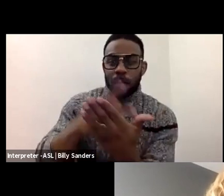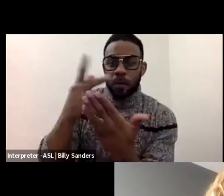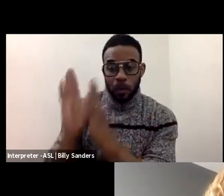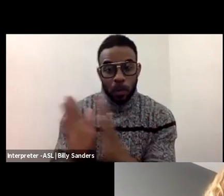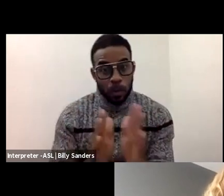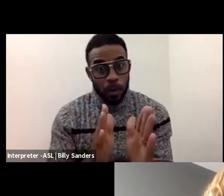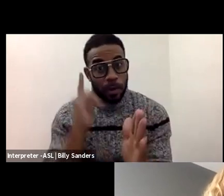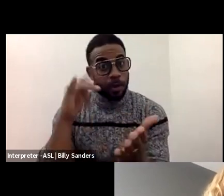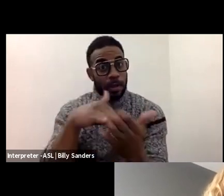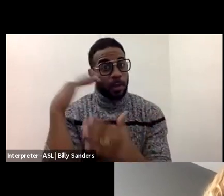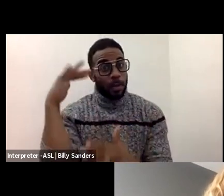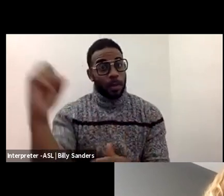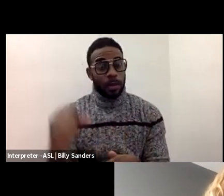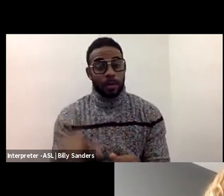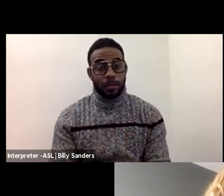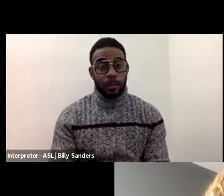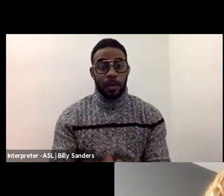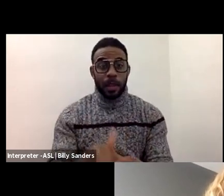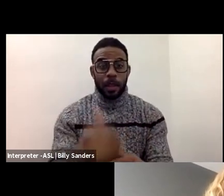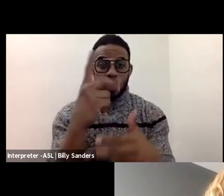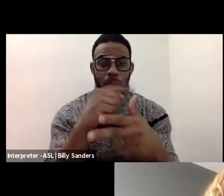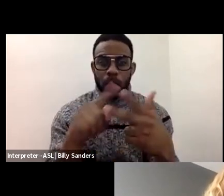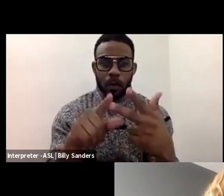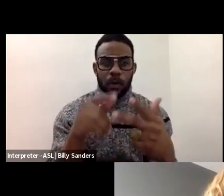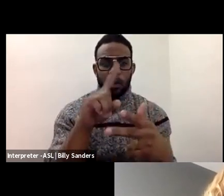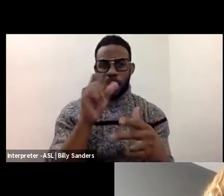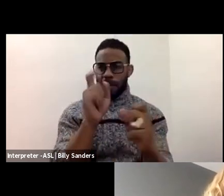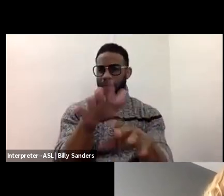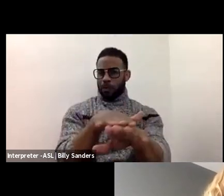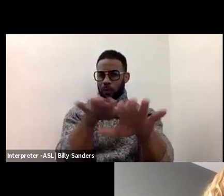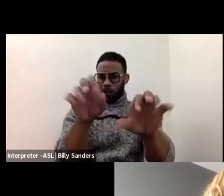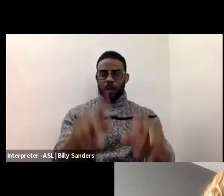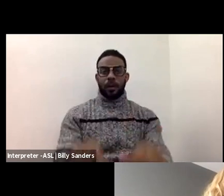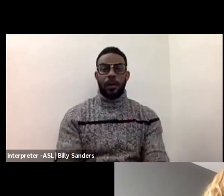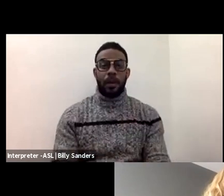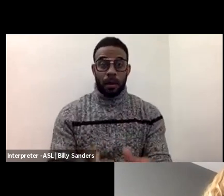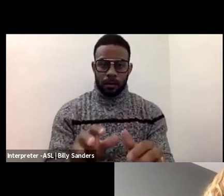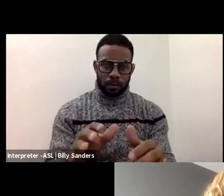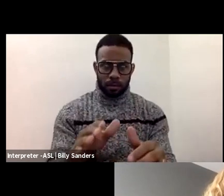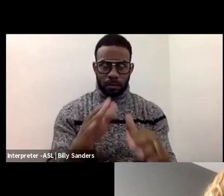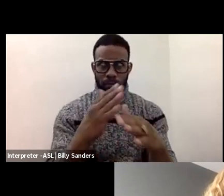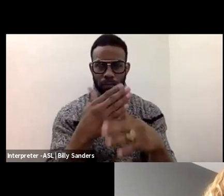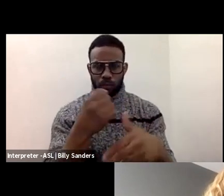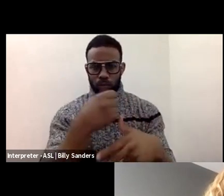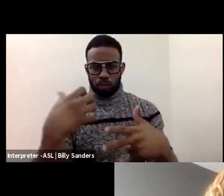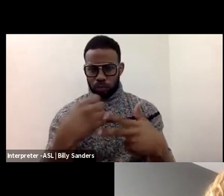for study abroad in three questions and I will give it to you slowly or break them down.